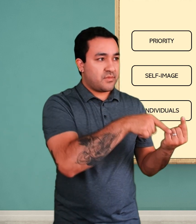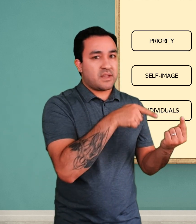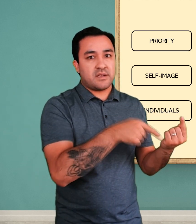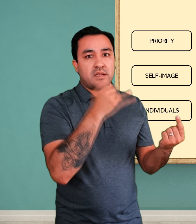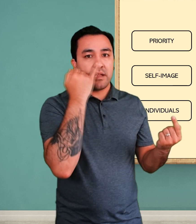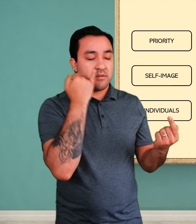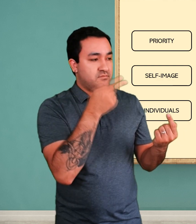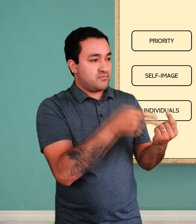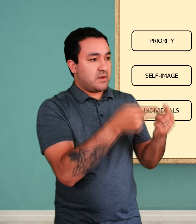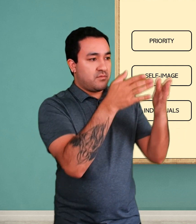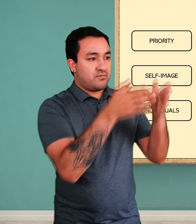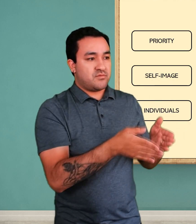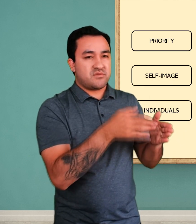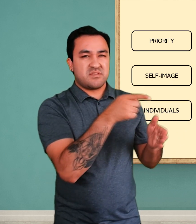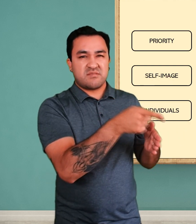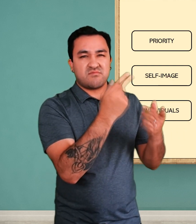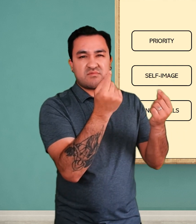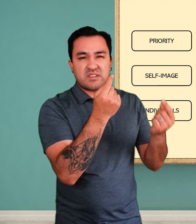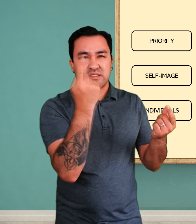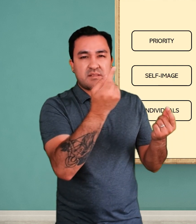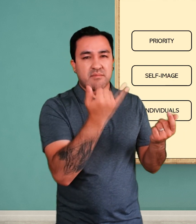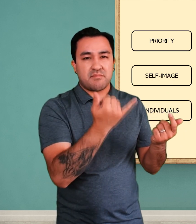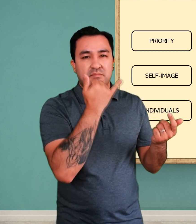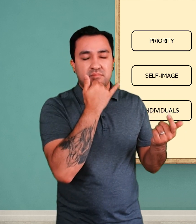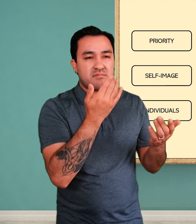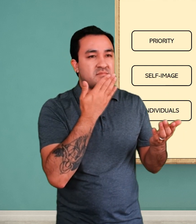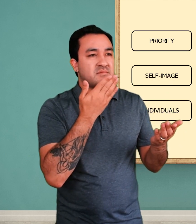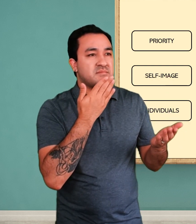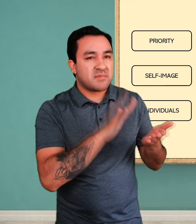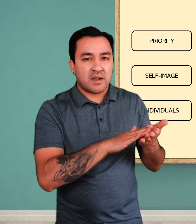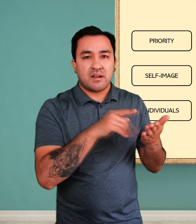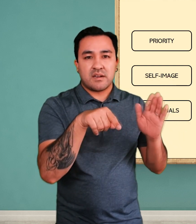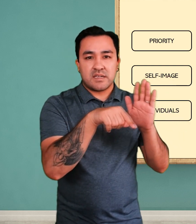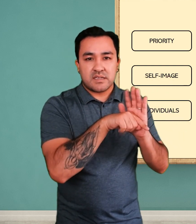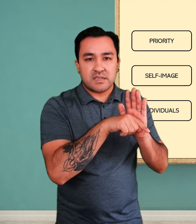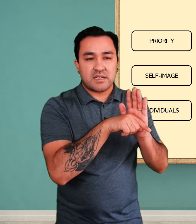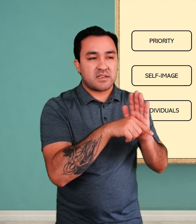The person’s family, friends, or group do not influence how they or others view them.